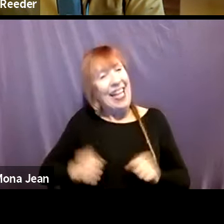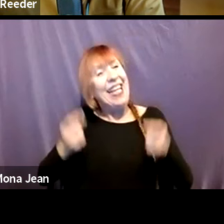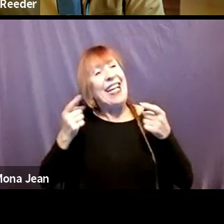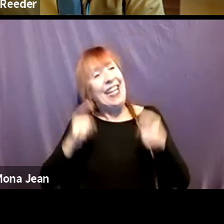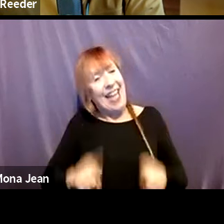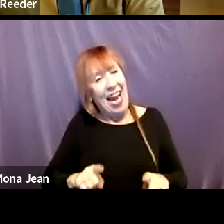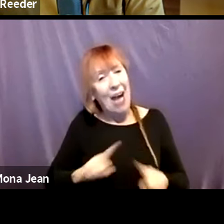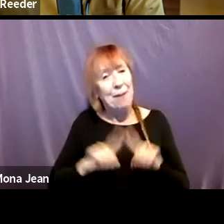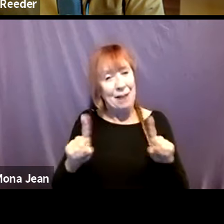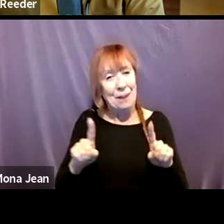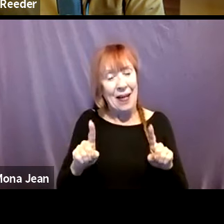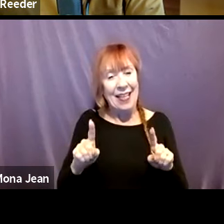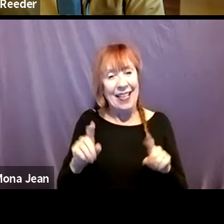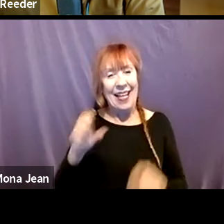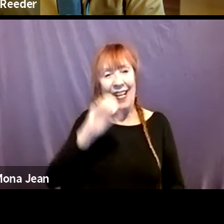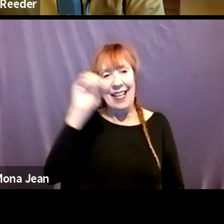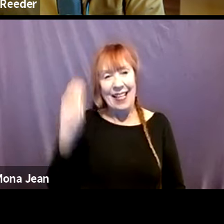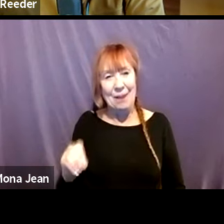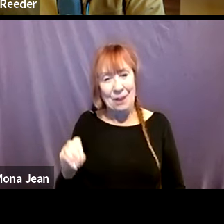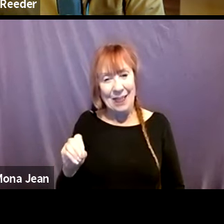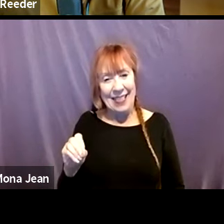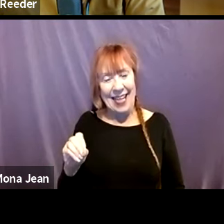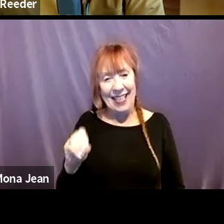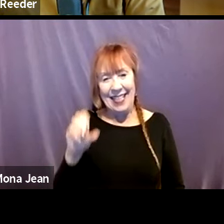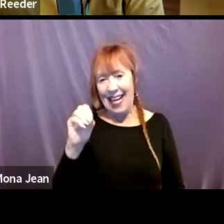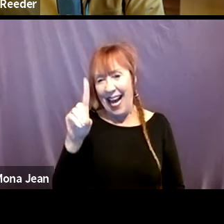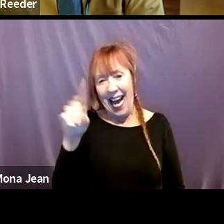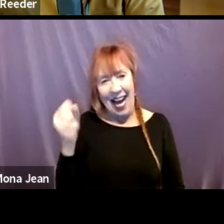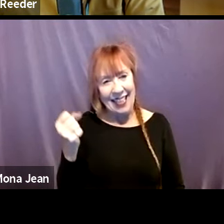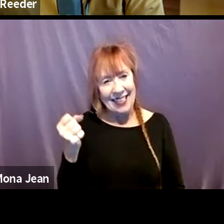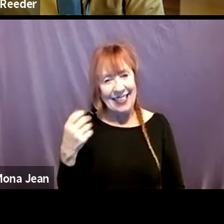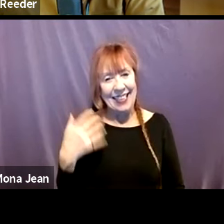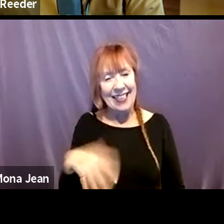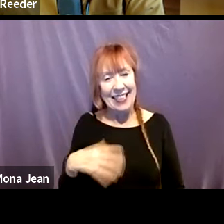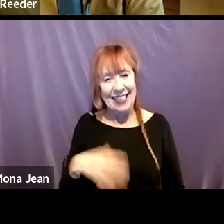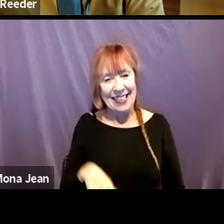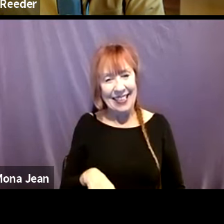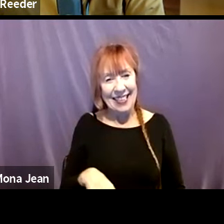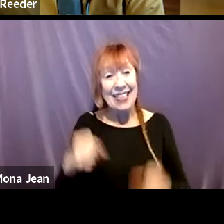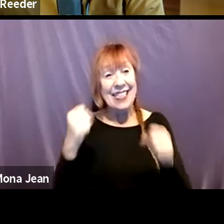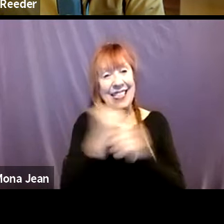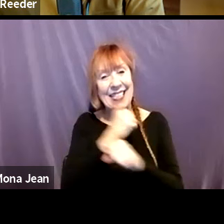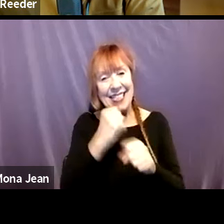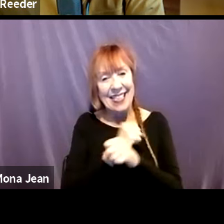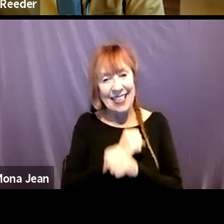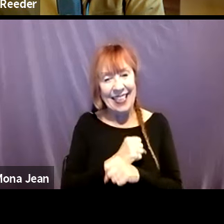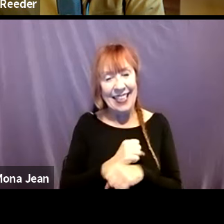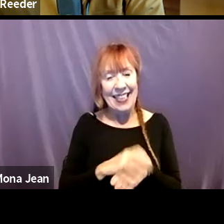in terms of odds, like if we're just asking odds, statistically it isn't. Oh yeah.